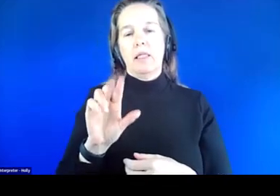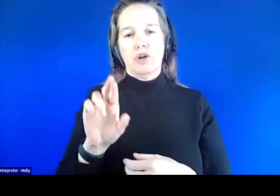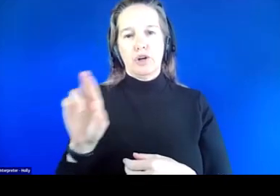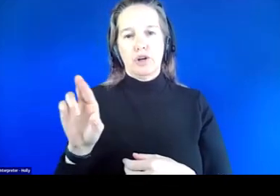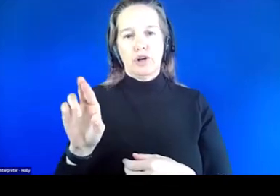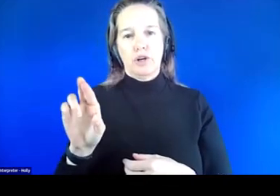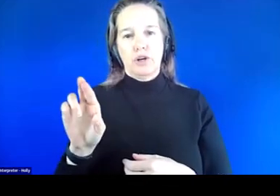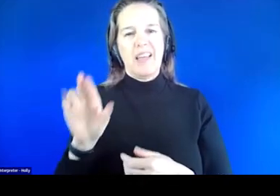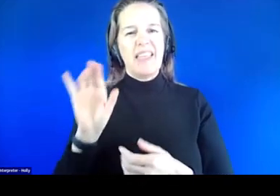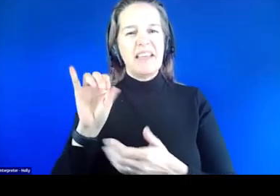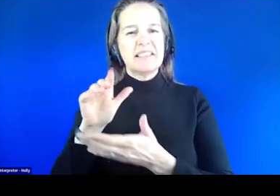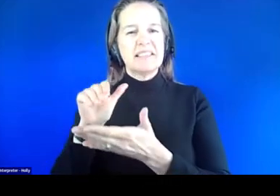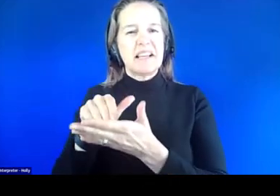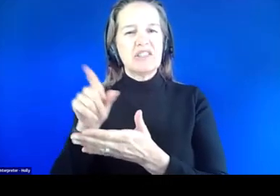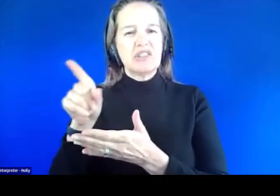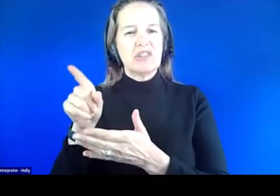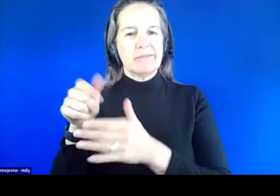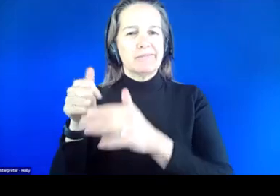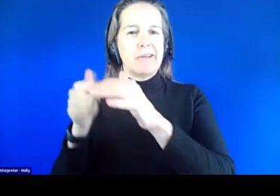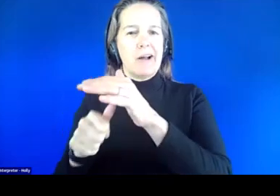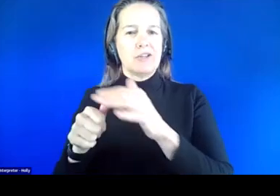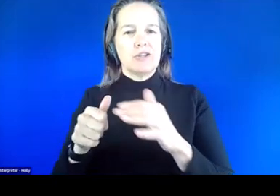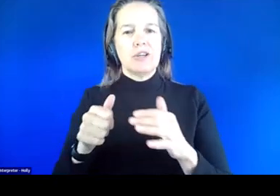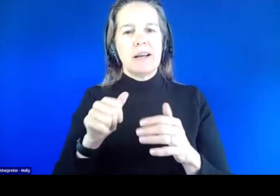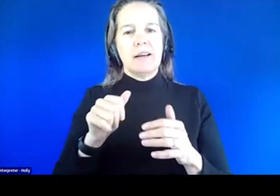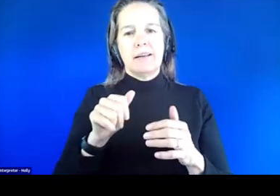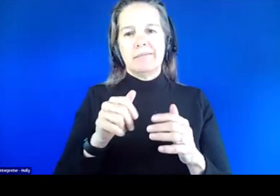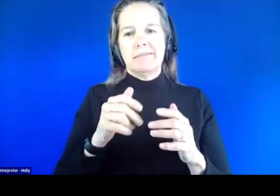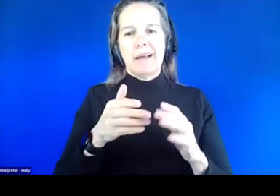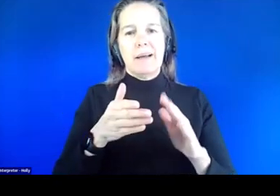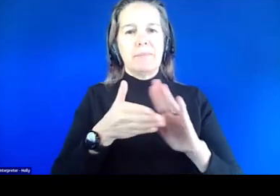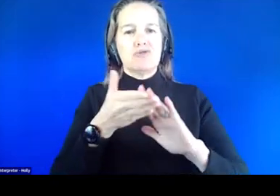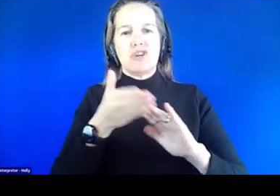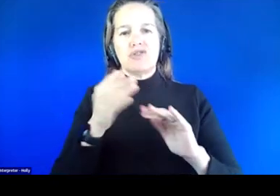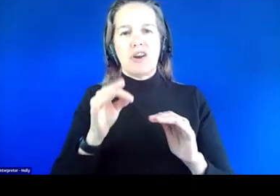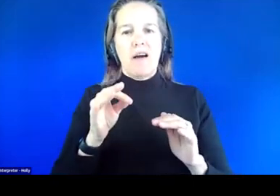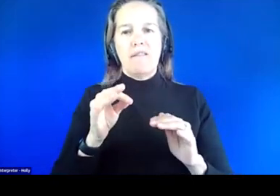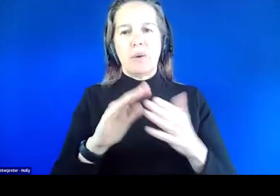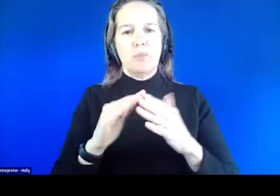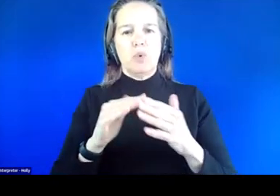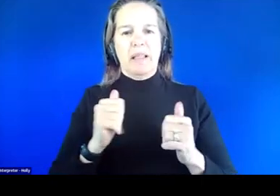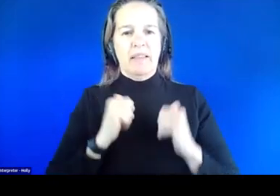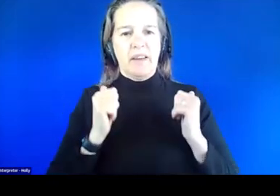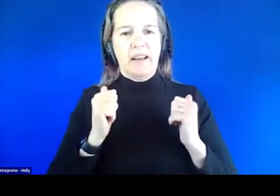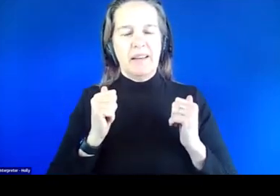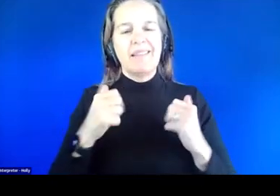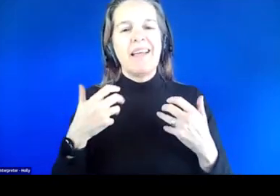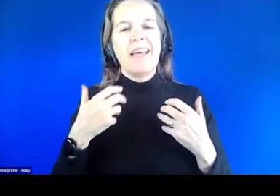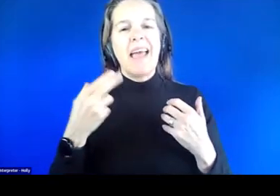the Administration for Community Living at the Department of Health and Human Services and